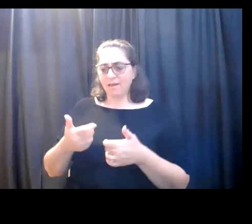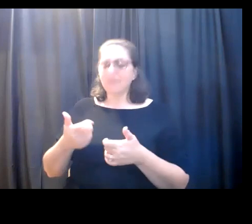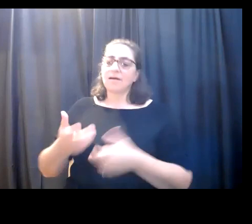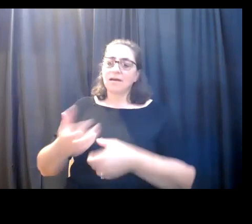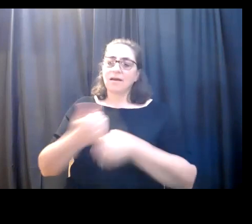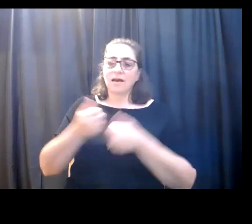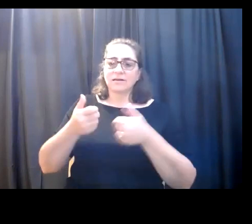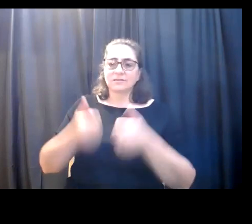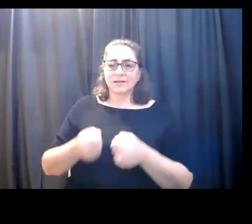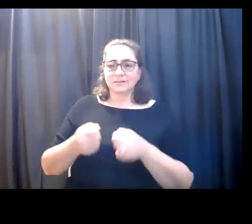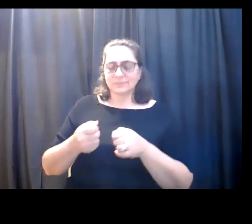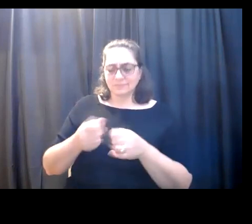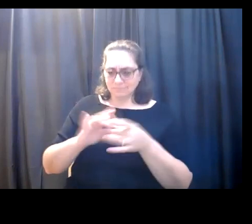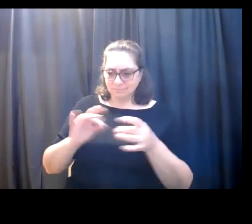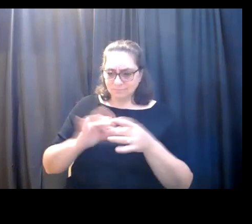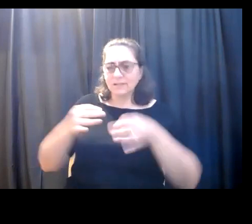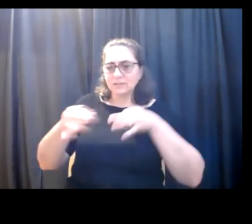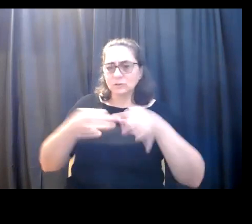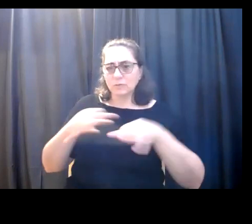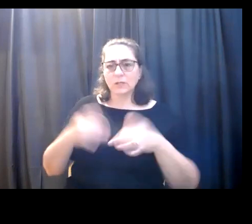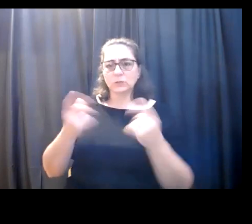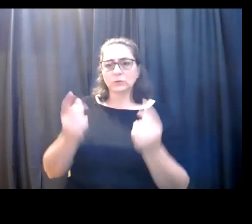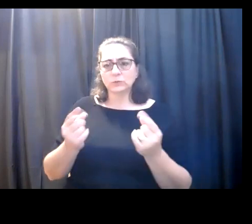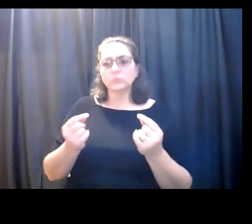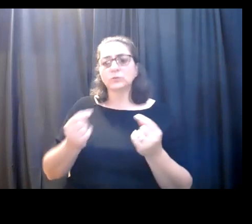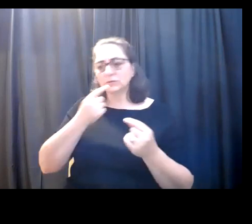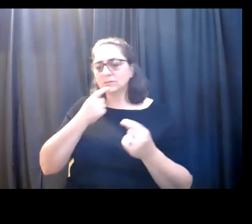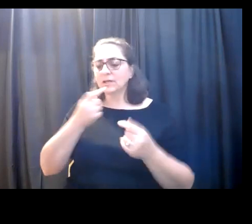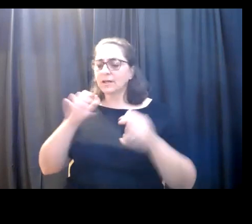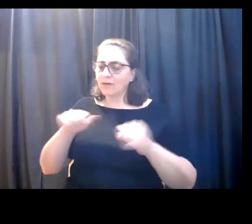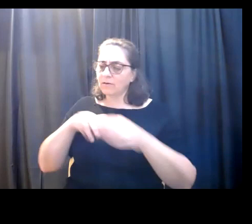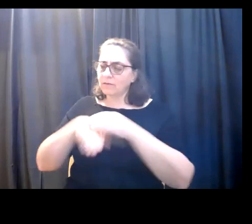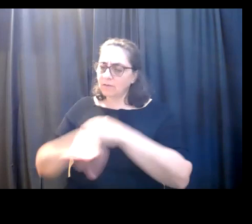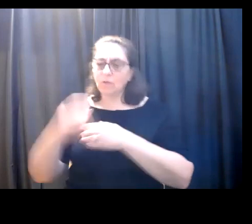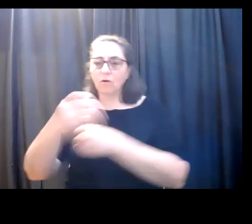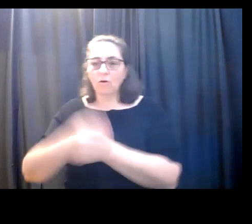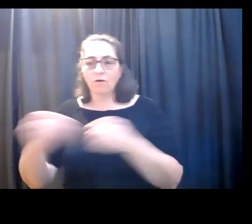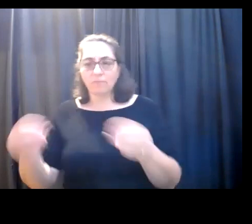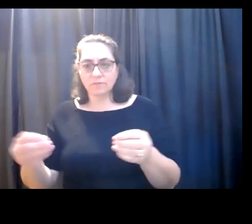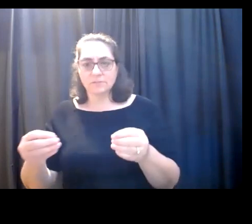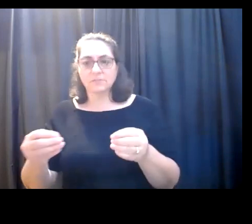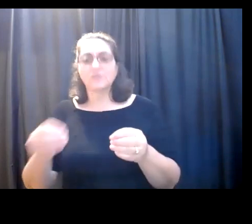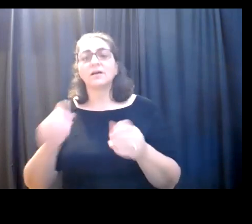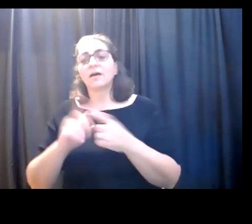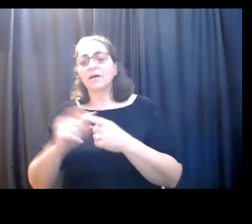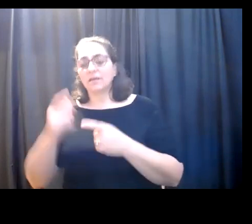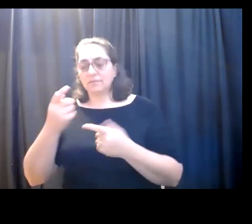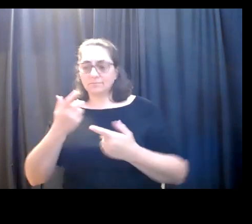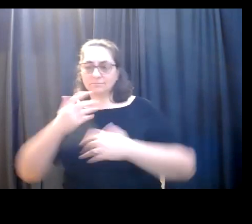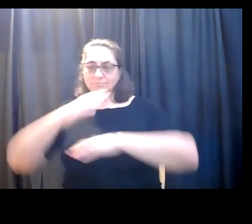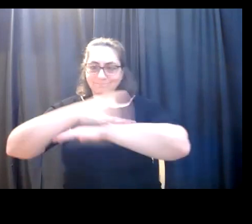at the point of care. Always have back up options. There are on expected things that will happenment